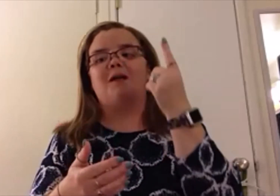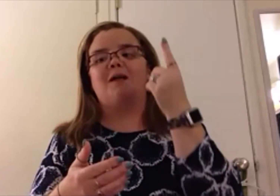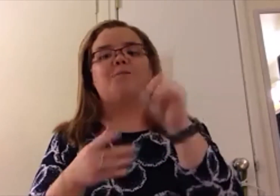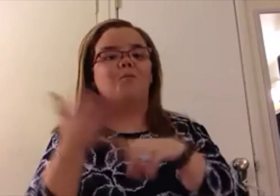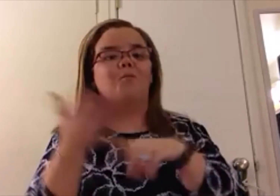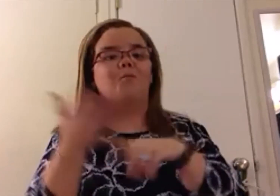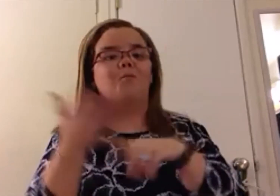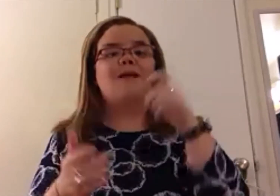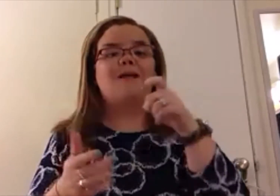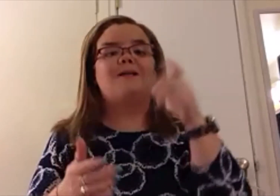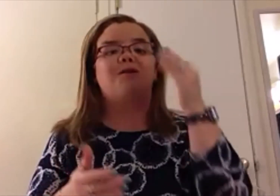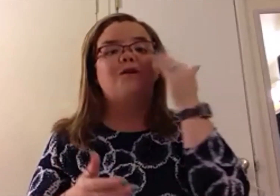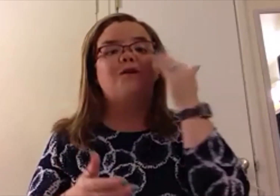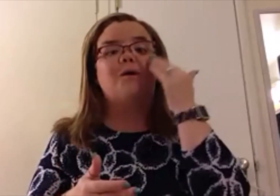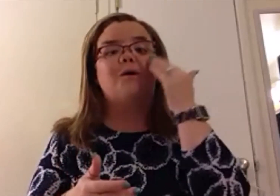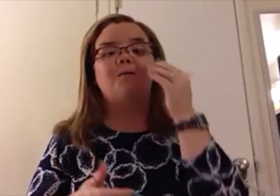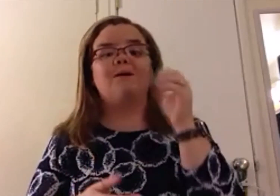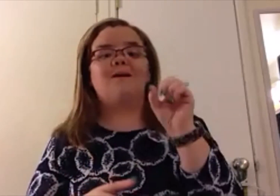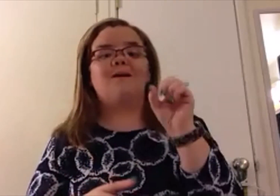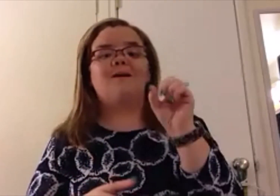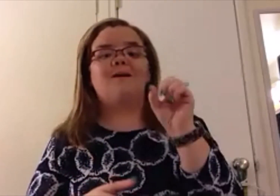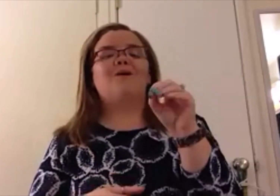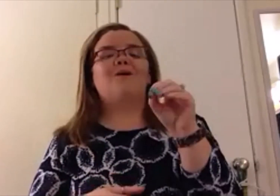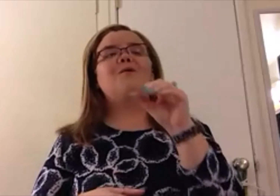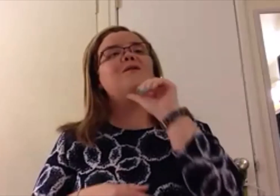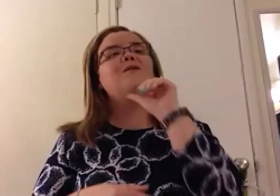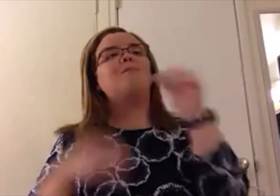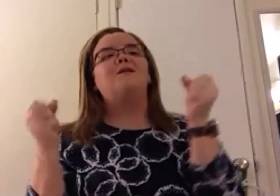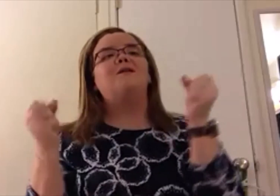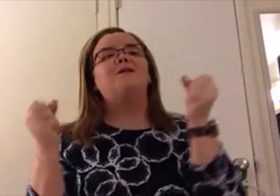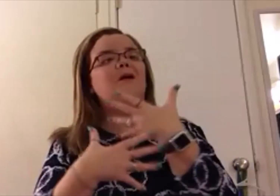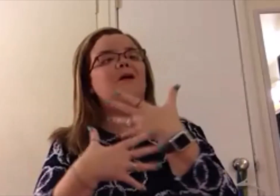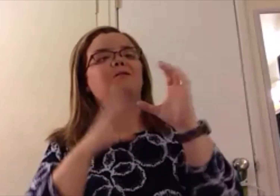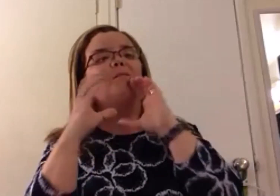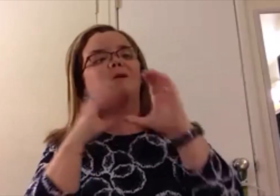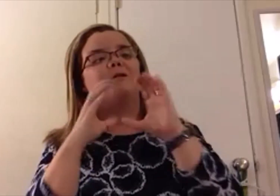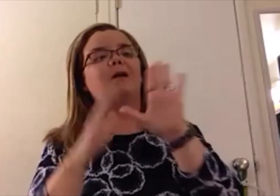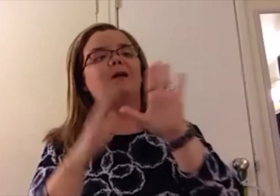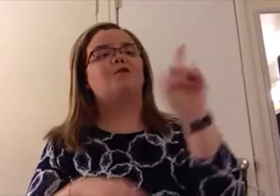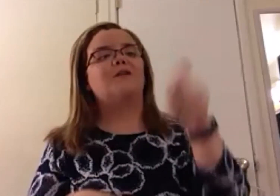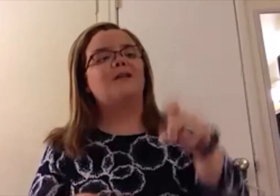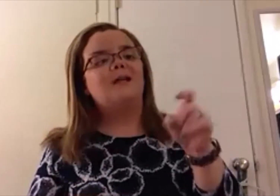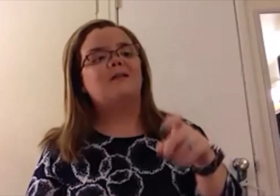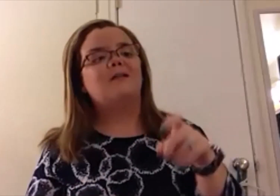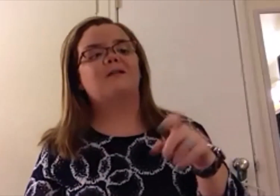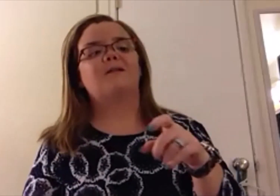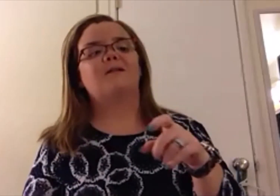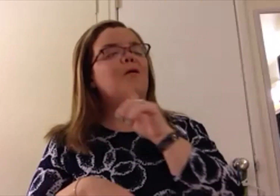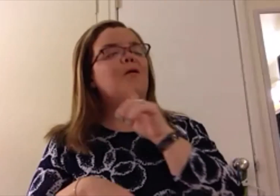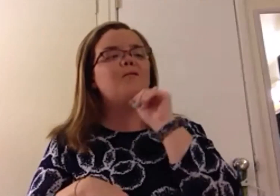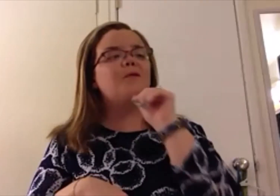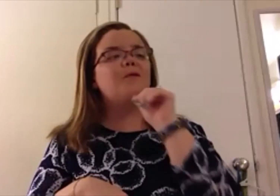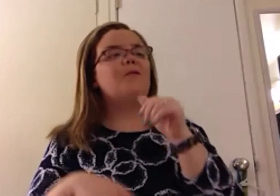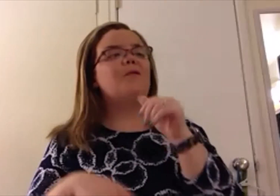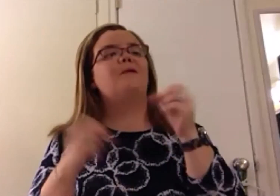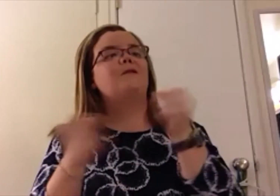what i need you know so don't be scared to communicate your needs don't don't be scared